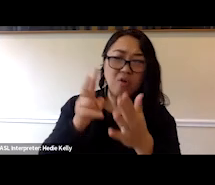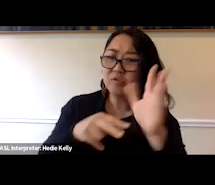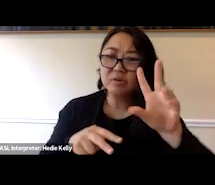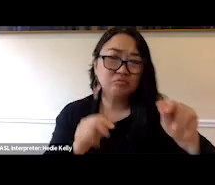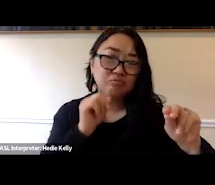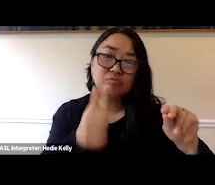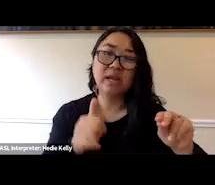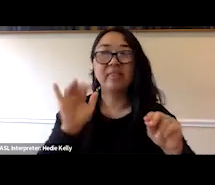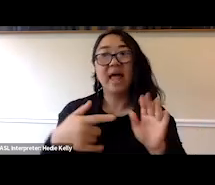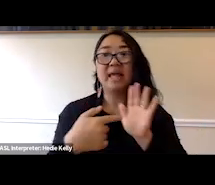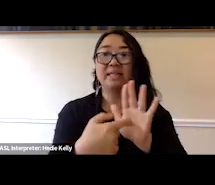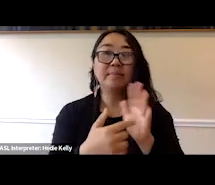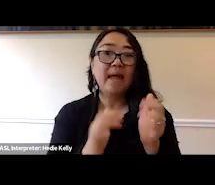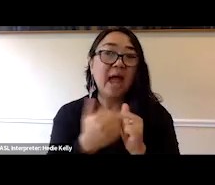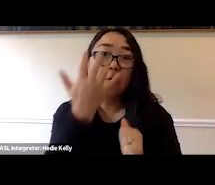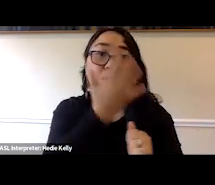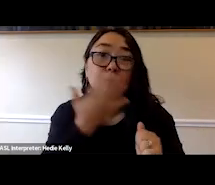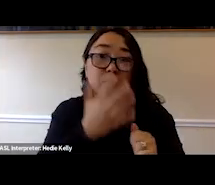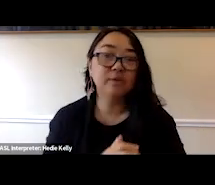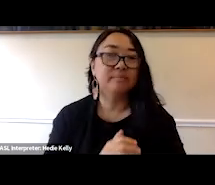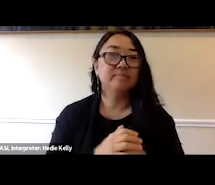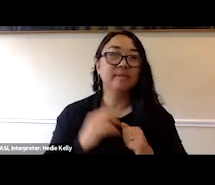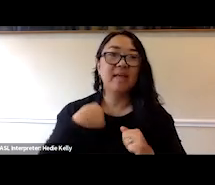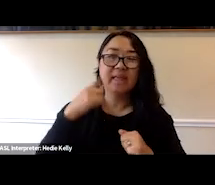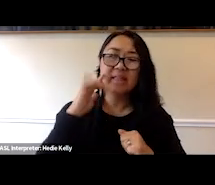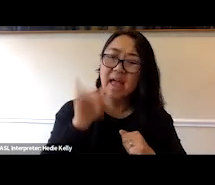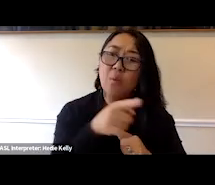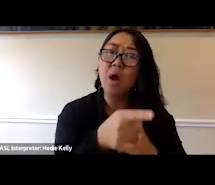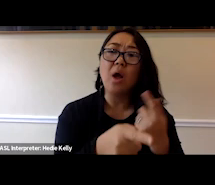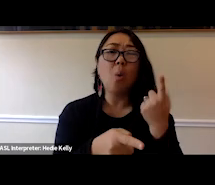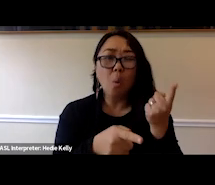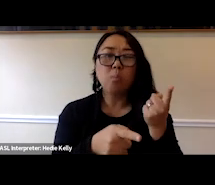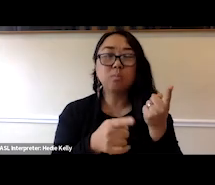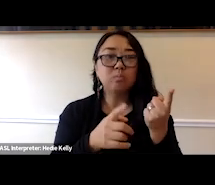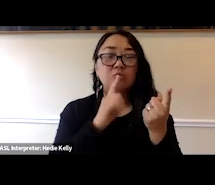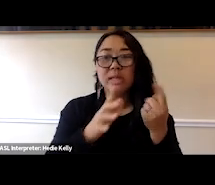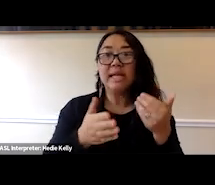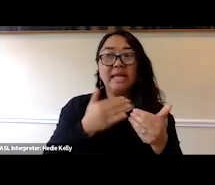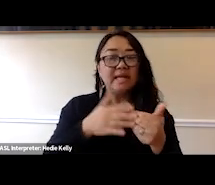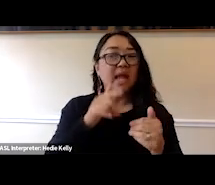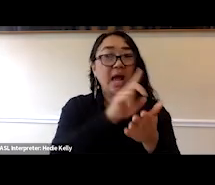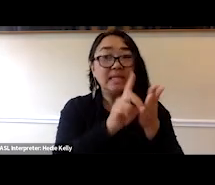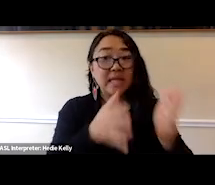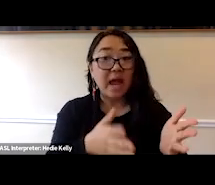And I think that's probably the easiest one for designers to understand